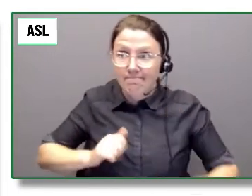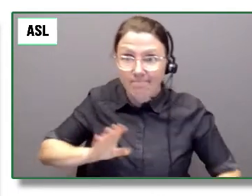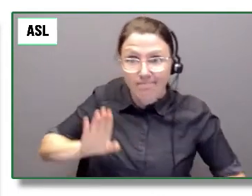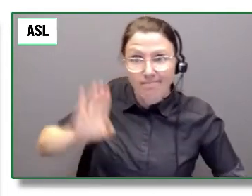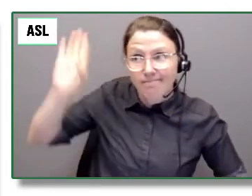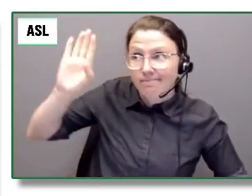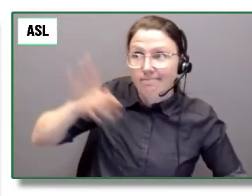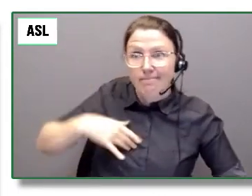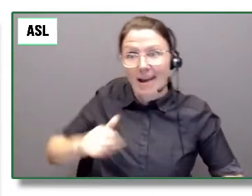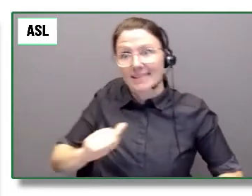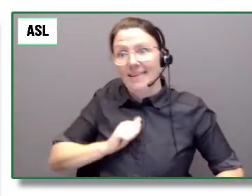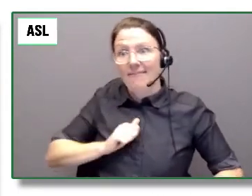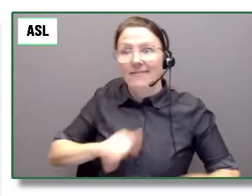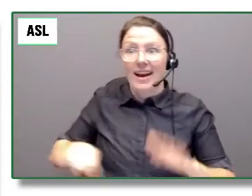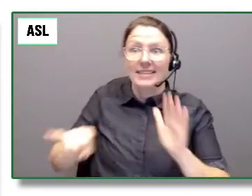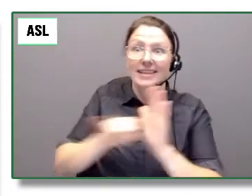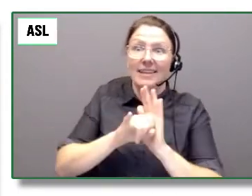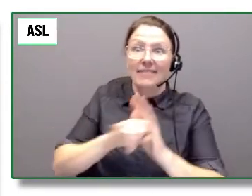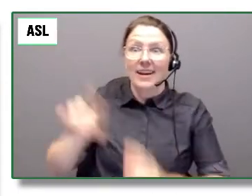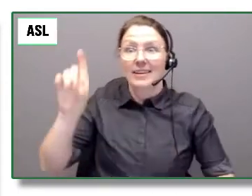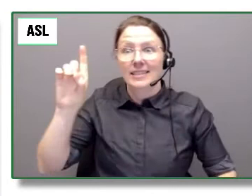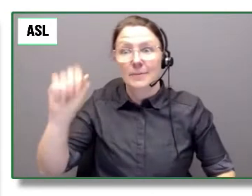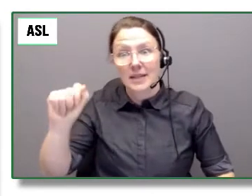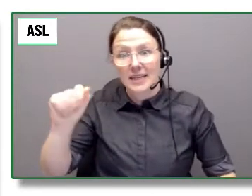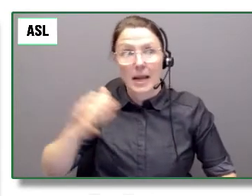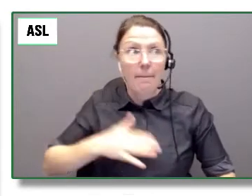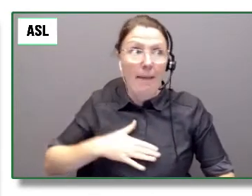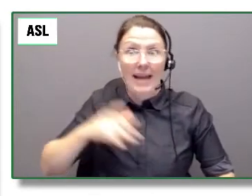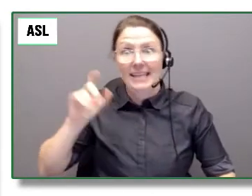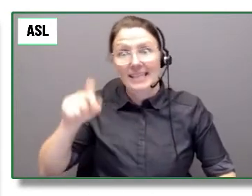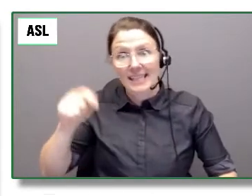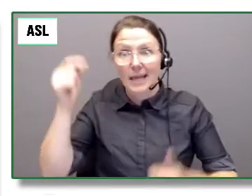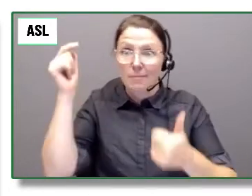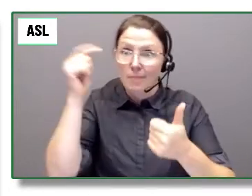person with a disability. These are my needs," and you know have that kind of